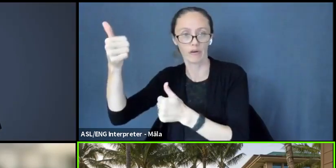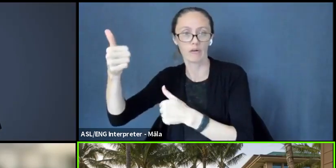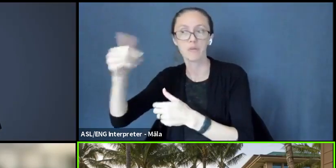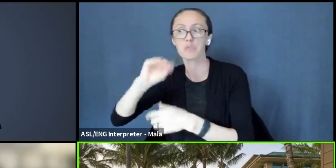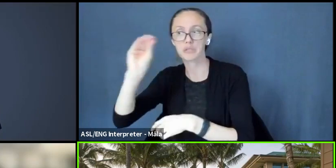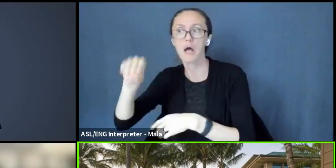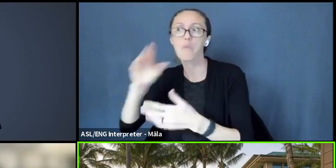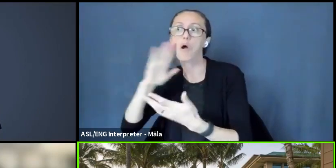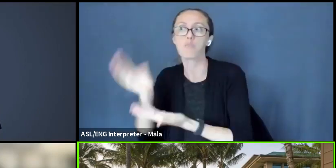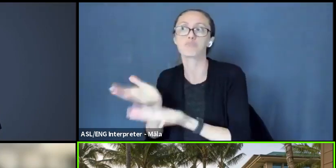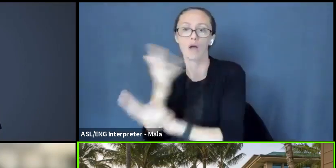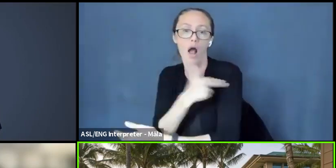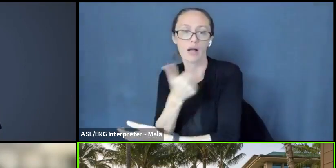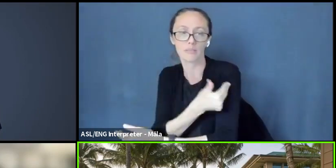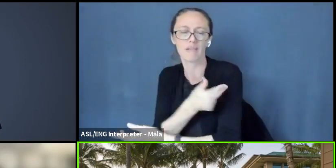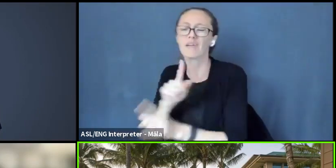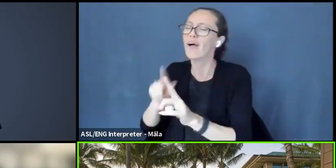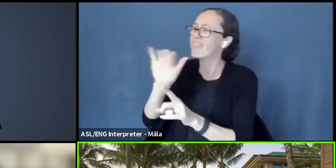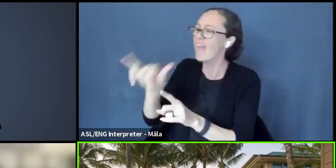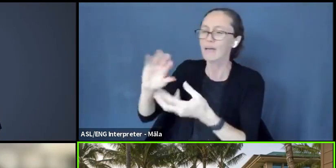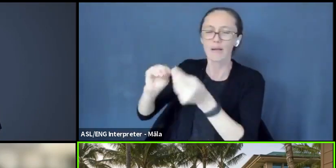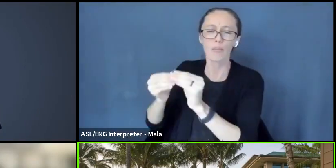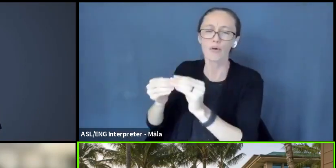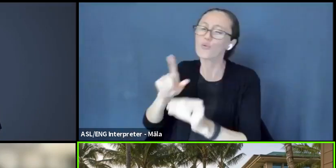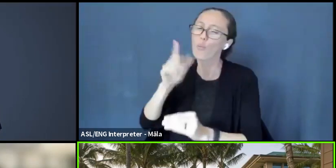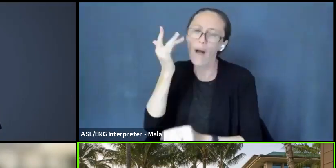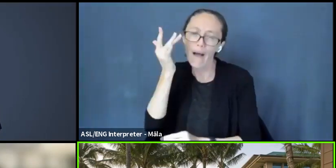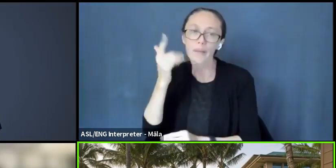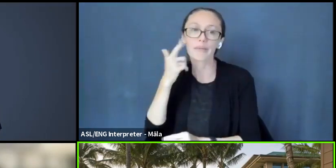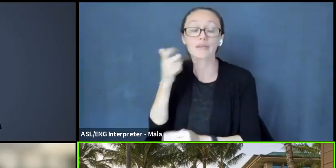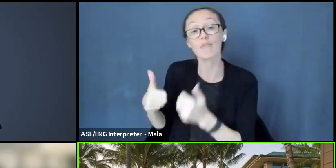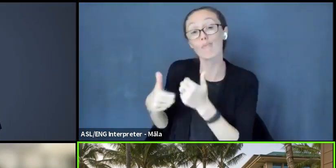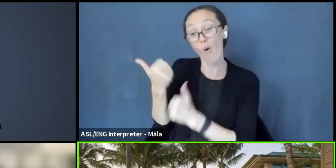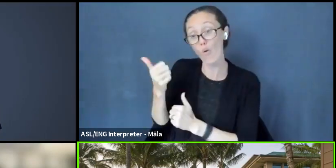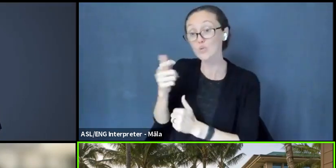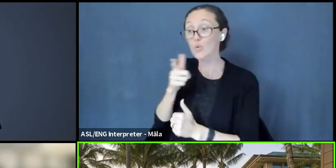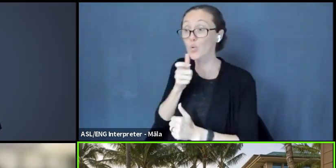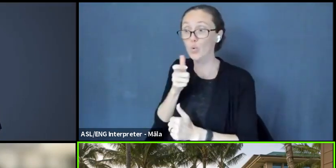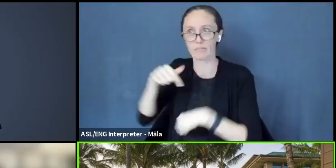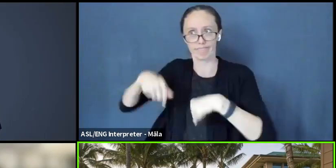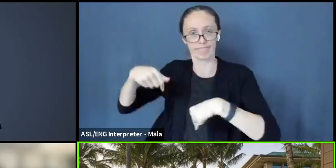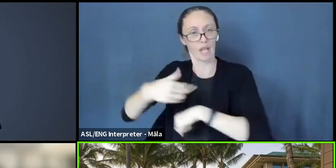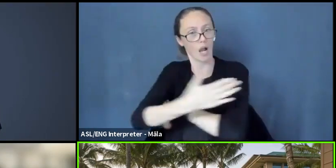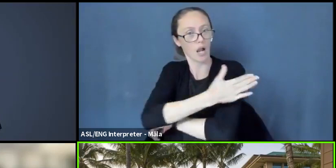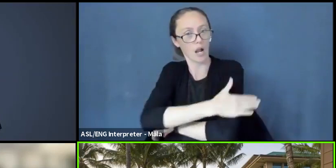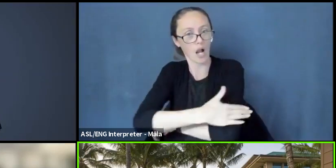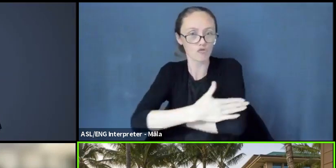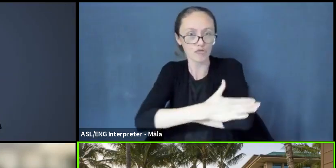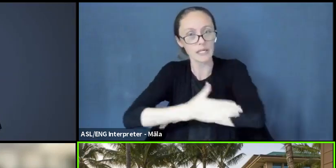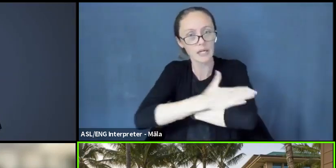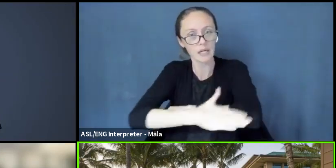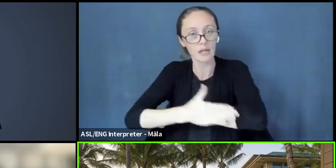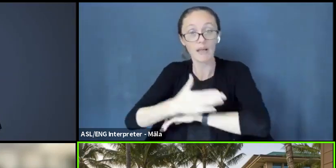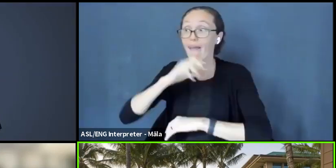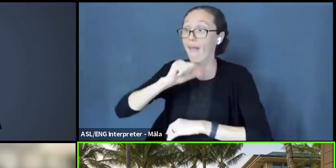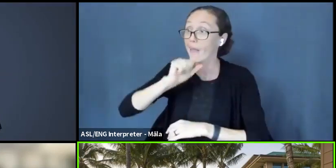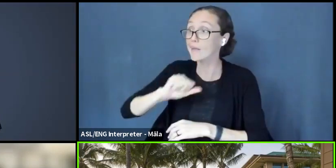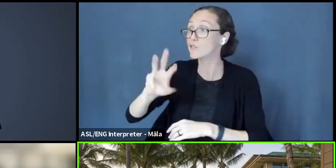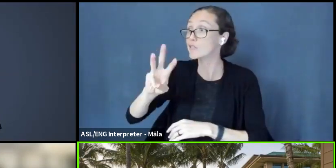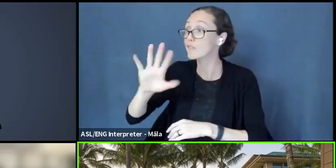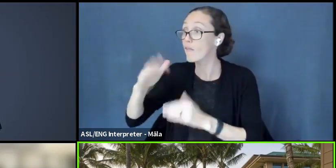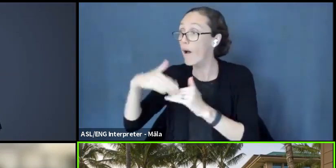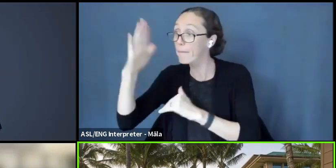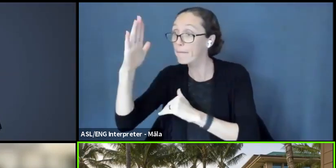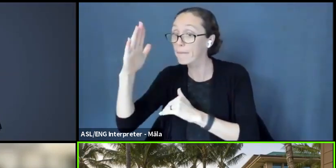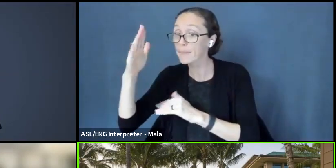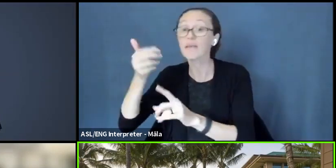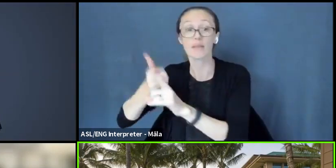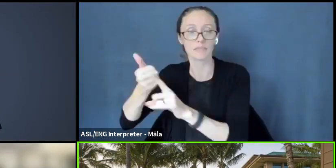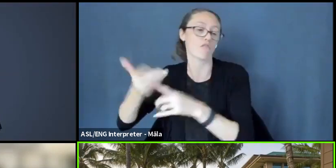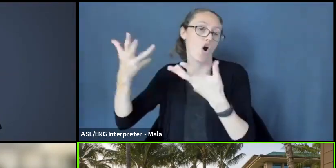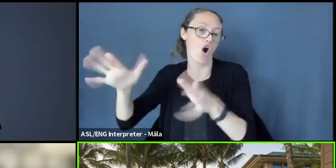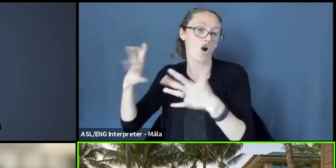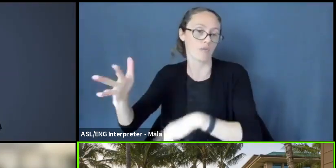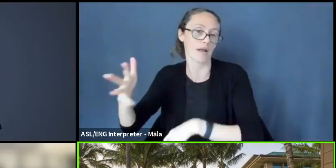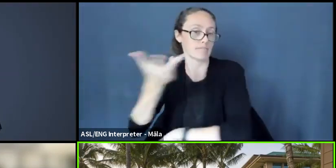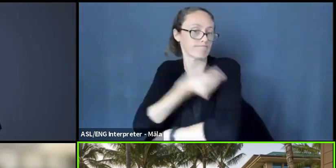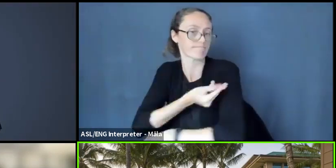That number is because great majority of people in this country over 65 and above are vaccinated,